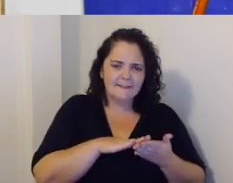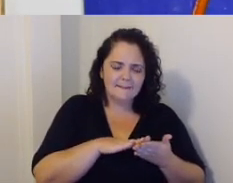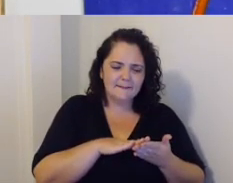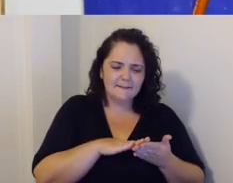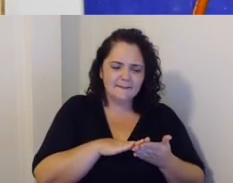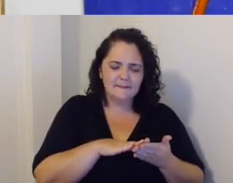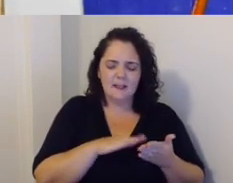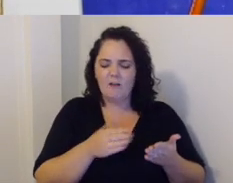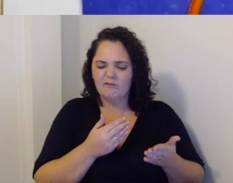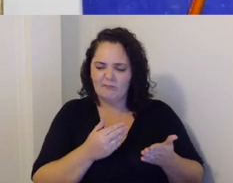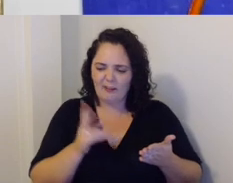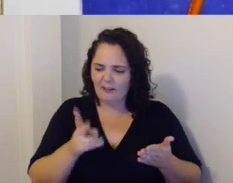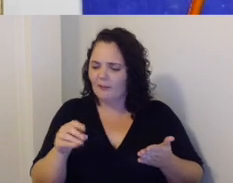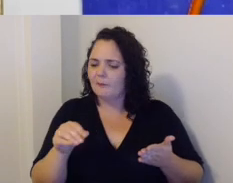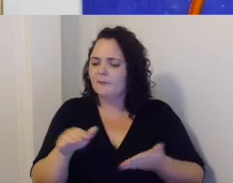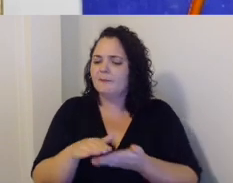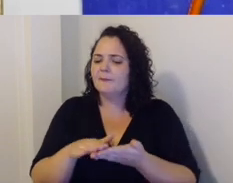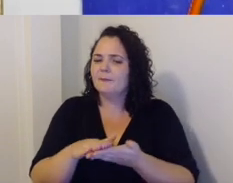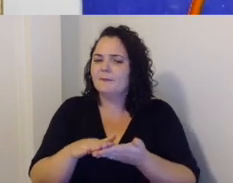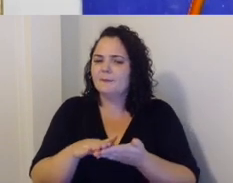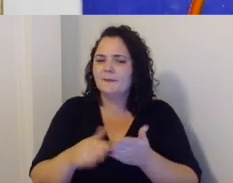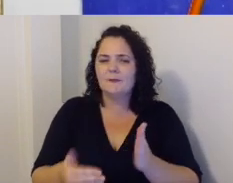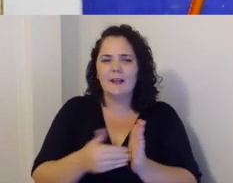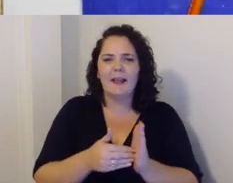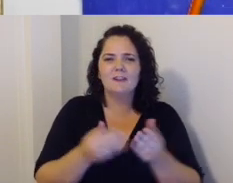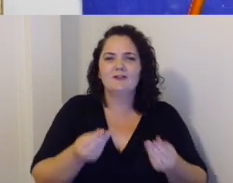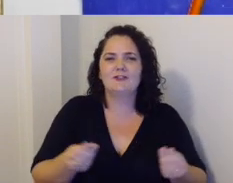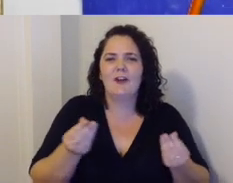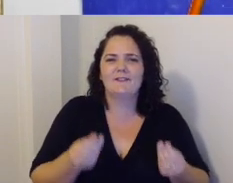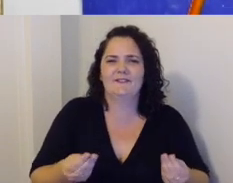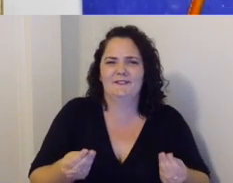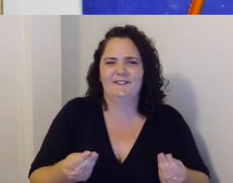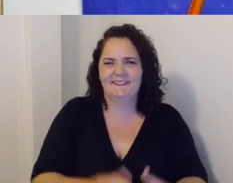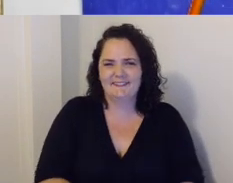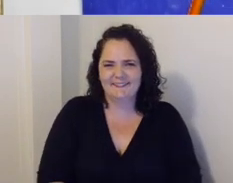what we're after Renoir, Boucher, Fragonard is that softness, that beautiful softness